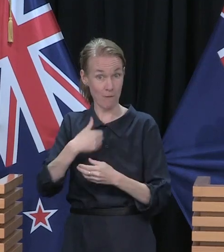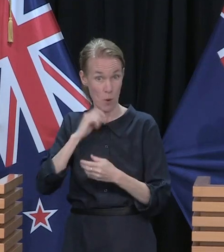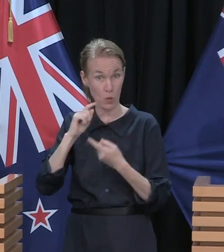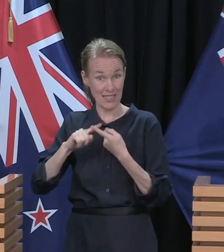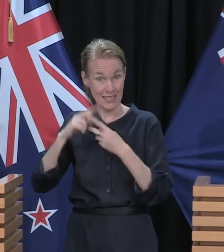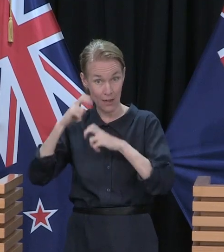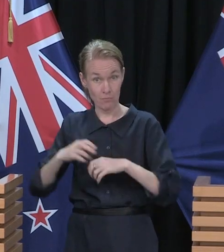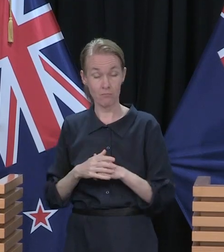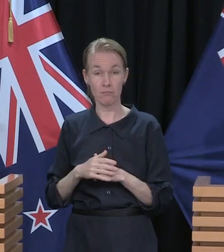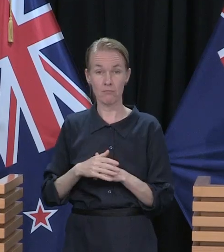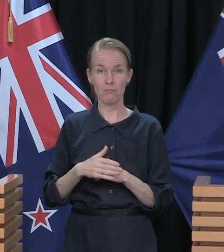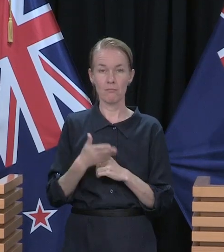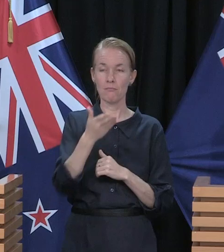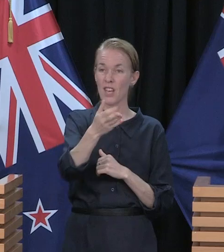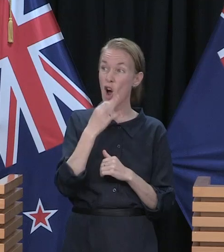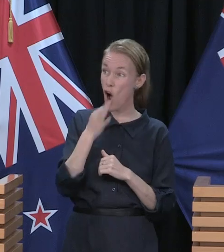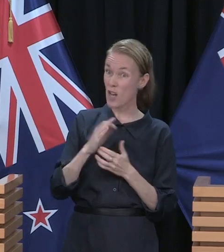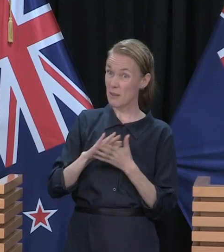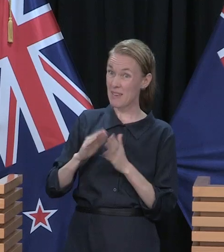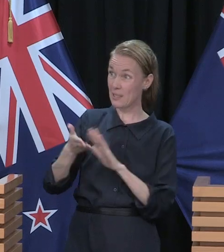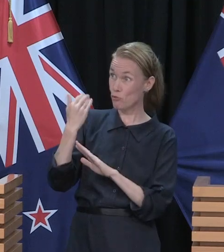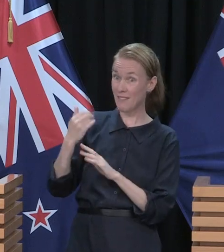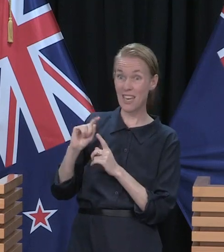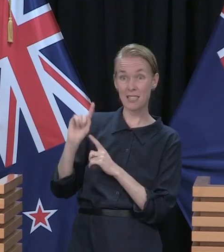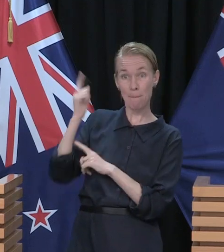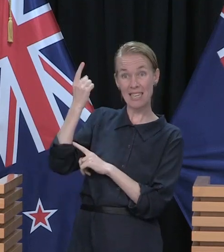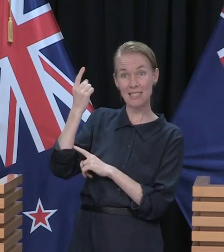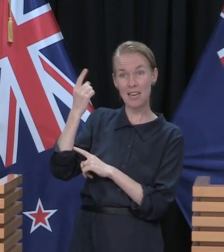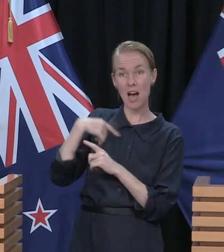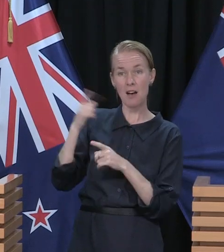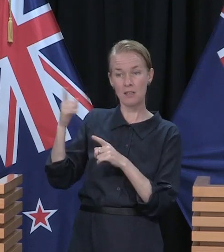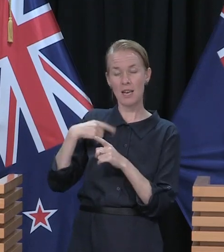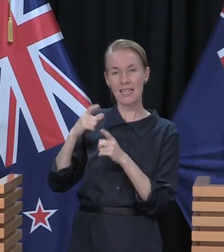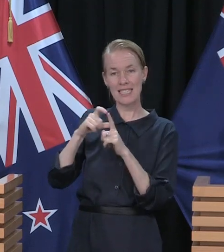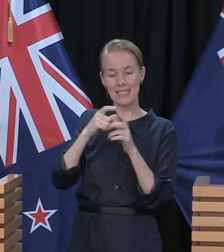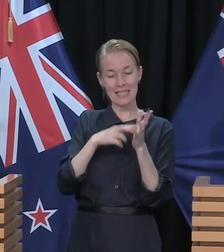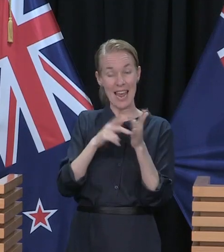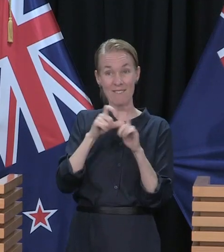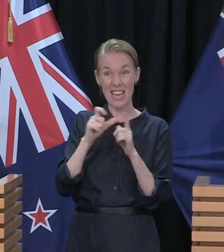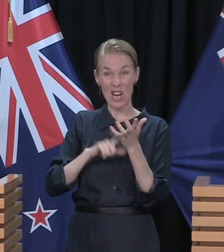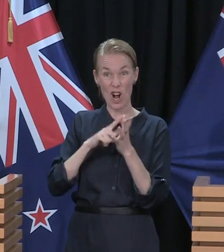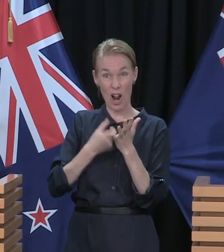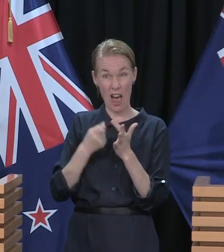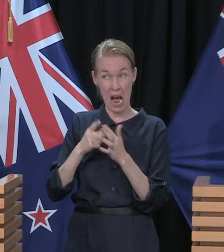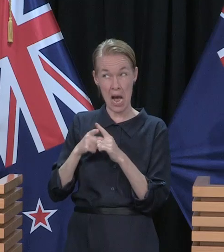at this point on that. It is something the Government has been looking at. Your predecessor dropped the ball?